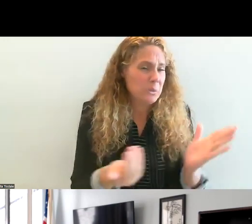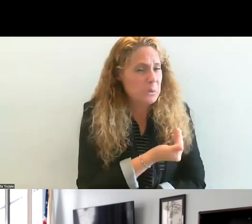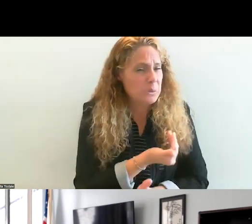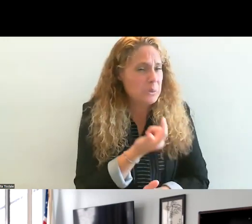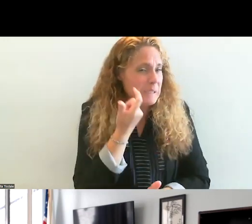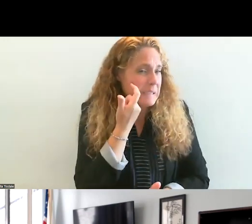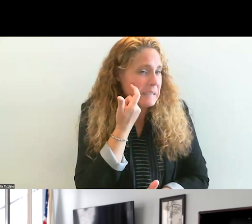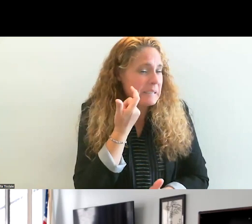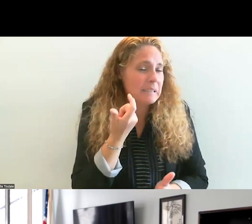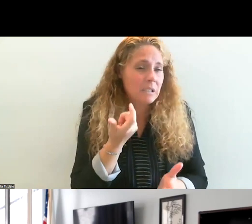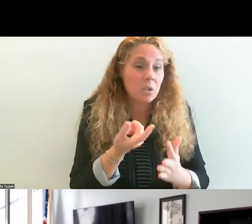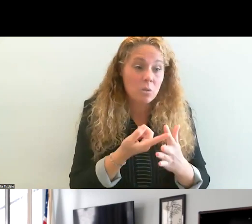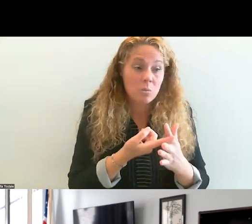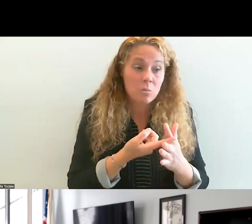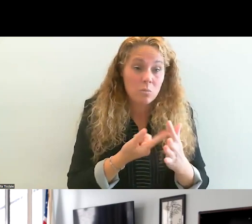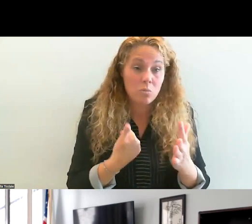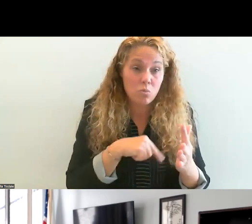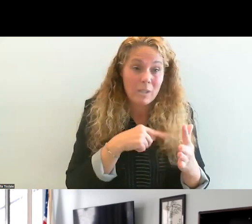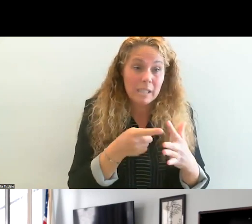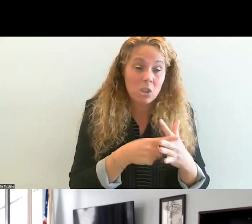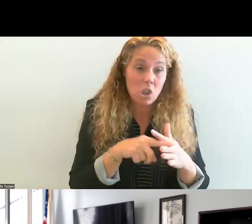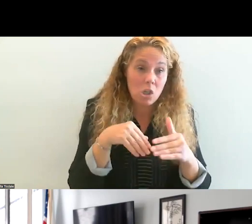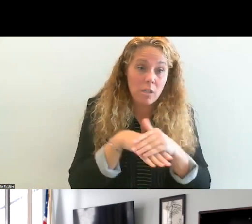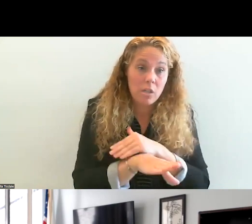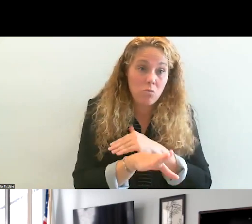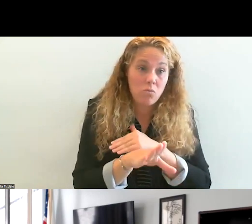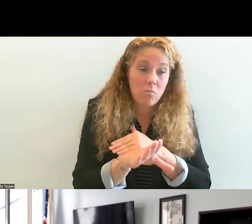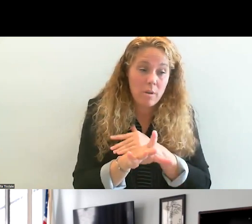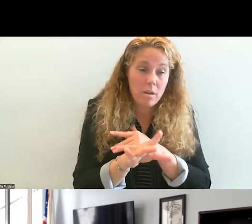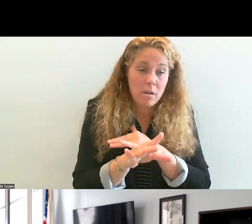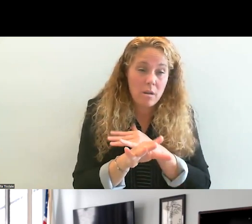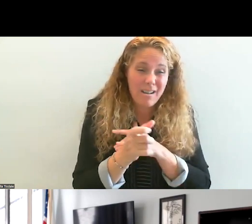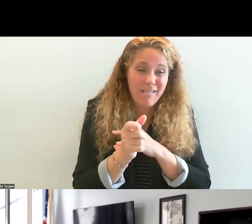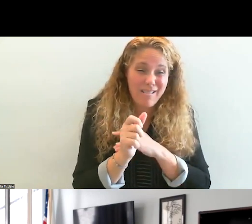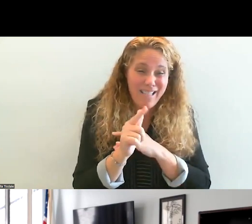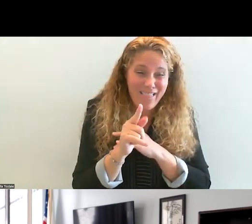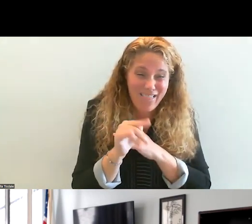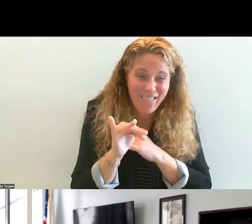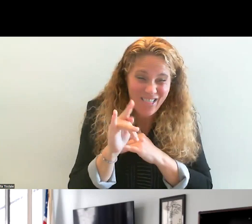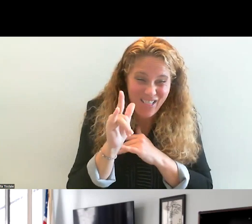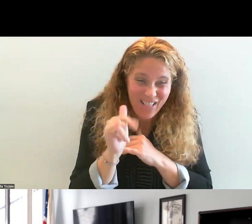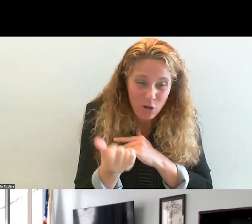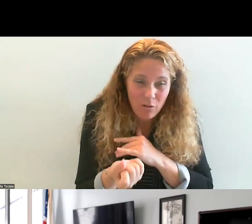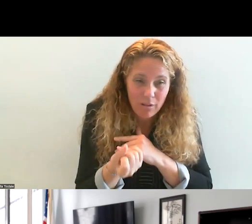WE BEGAN ENROLLMENTS JUST A LITTLE OVER A YEAR AGO.